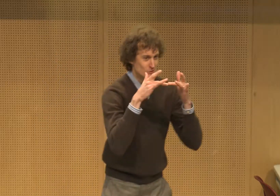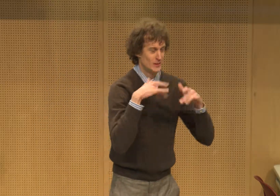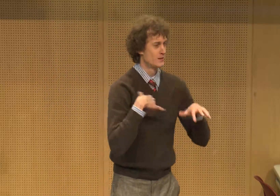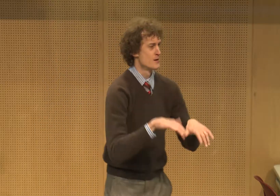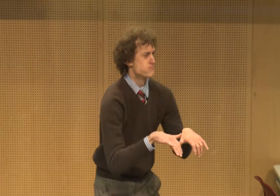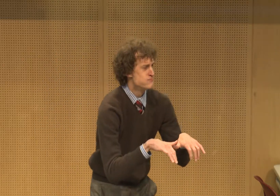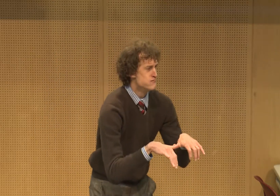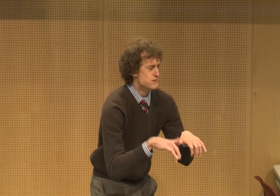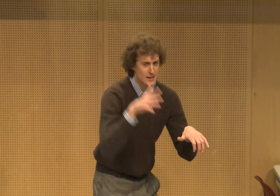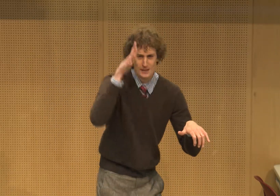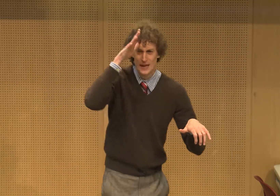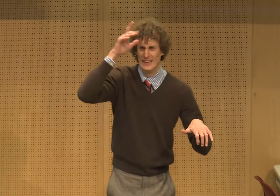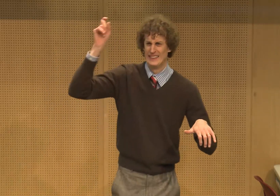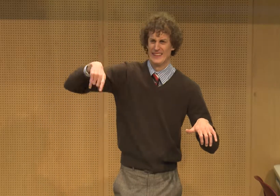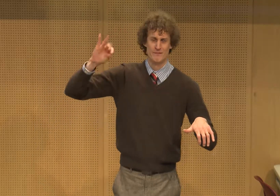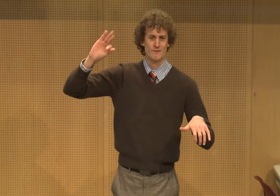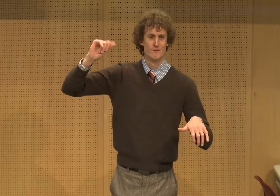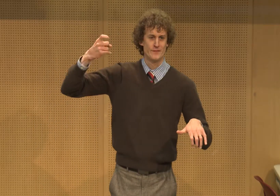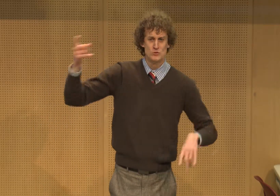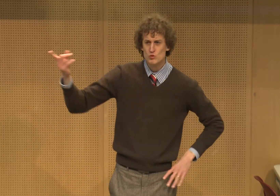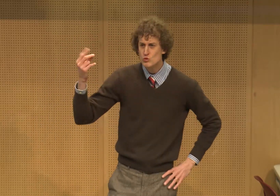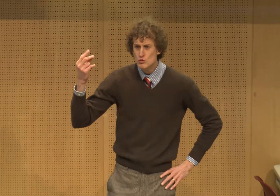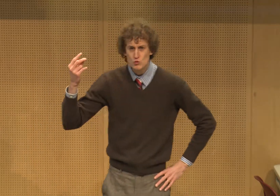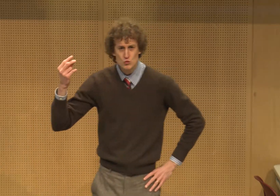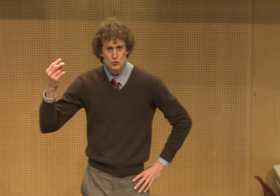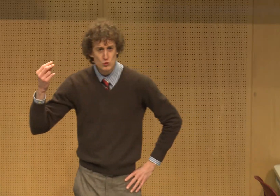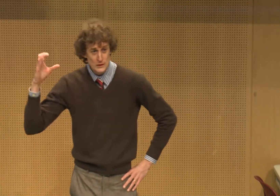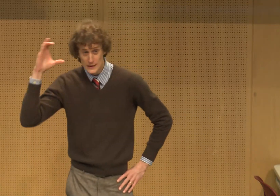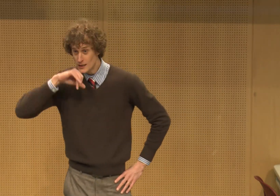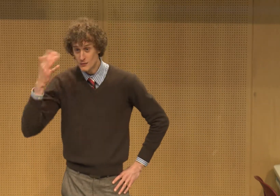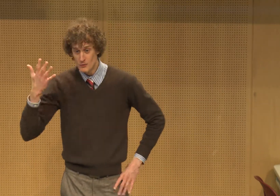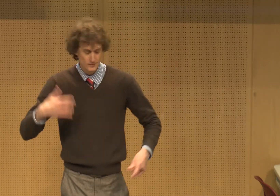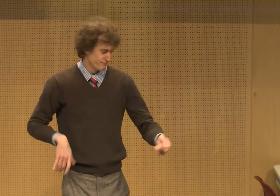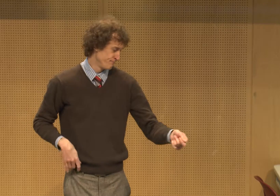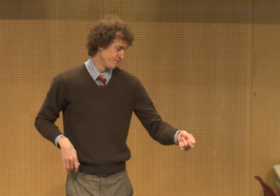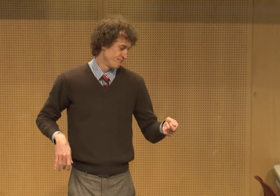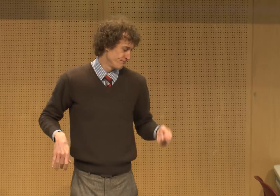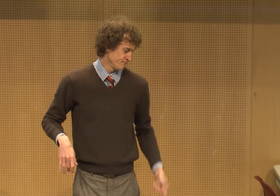especially for my father, so I'd be on the computer and using up the phone lines,